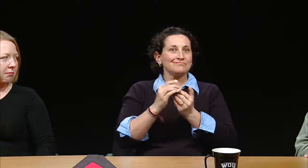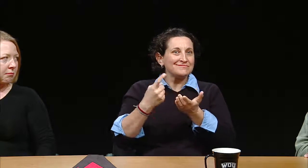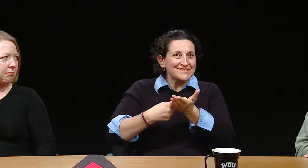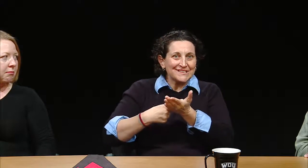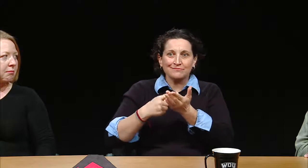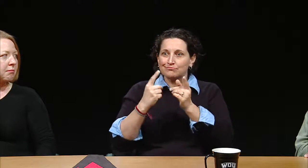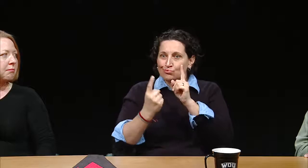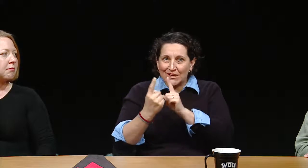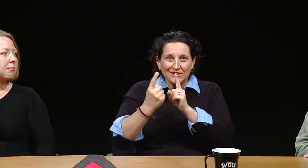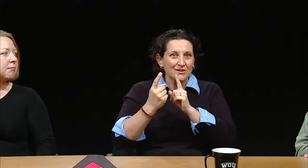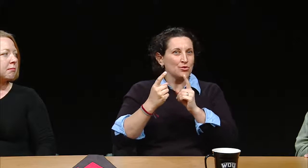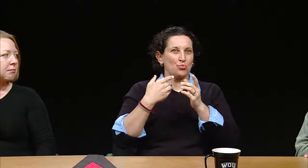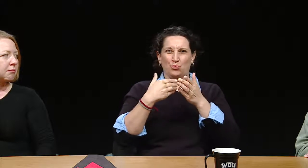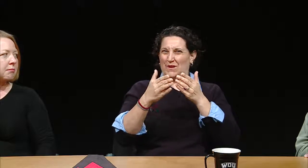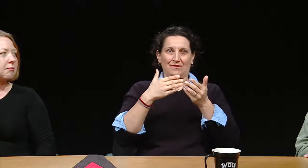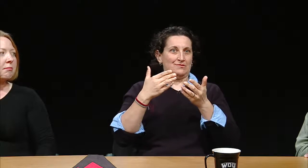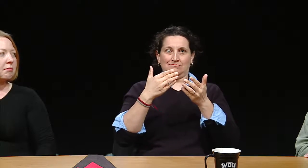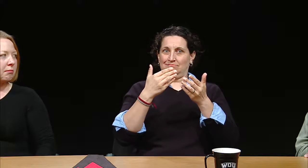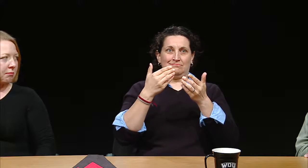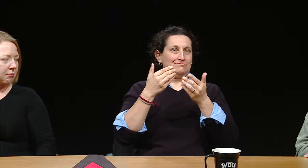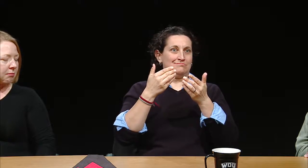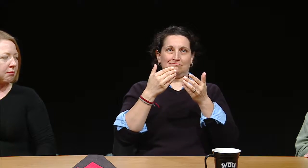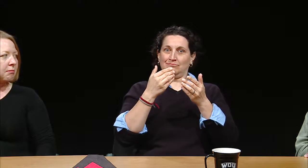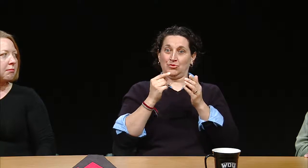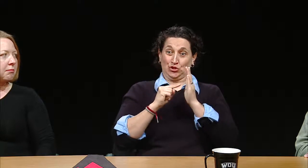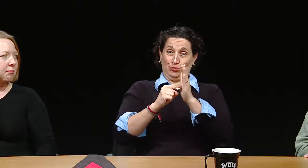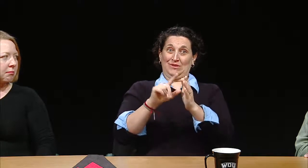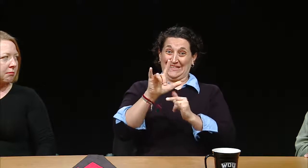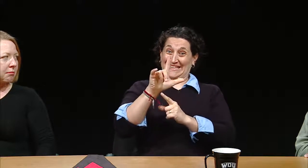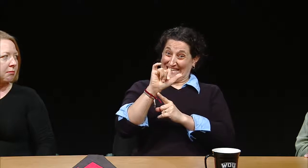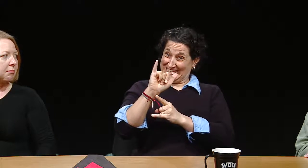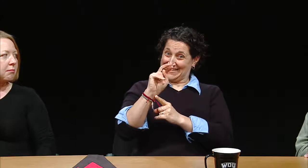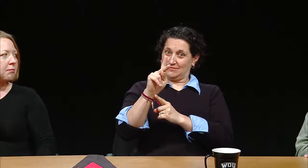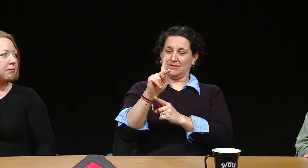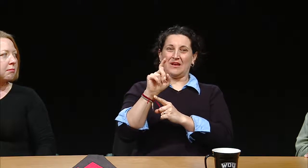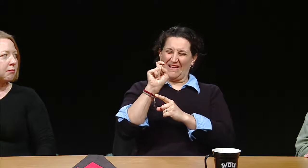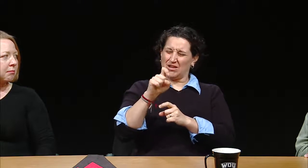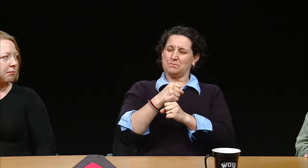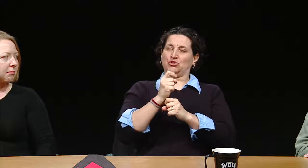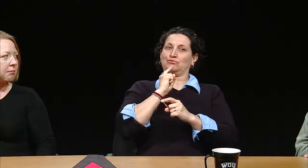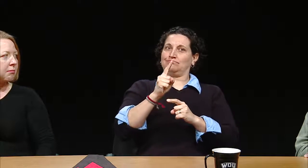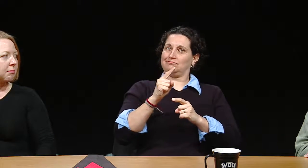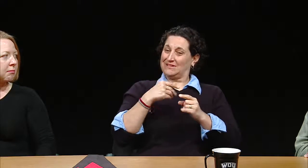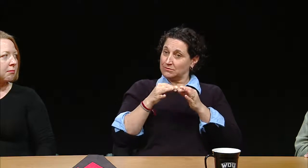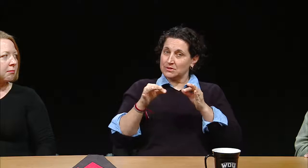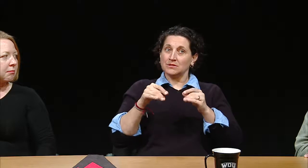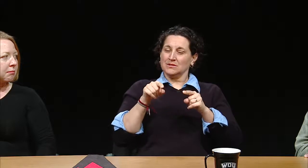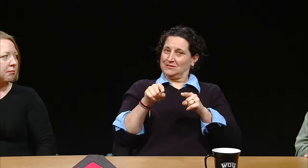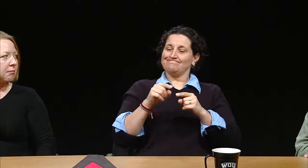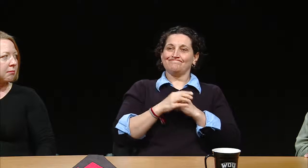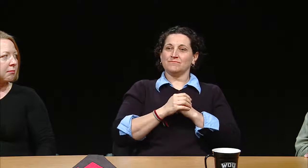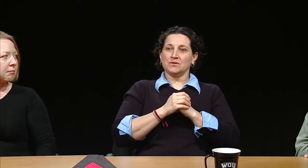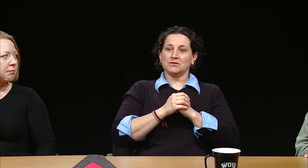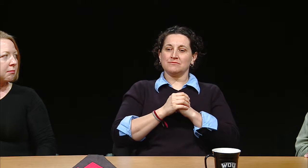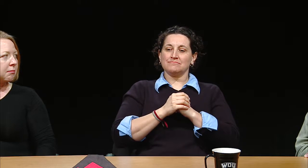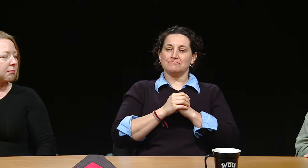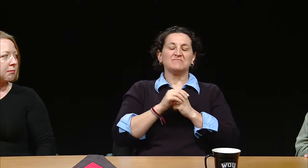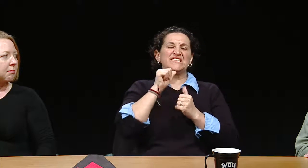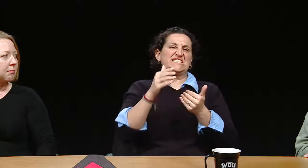and at that time, they didn't have any of the little rear-view captioning devices. So we rented a movie, we stuck it in, and I realized, okay, well,